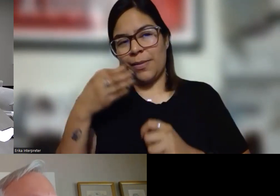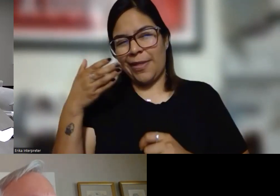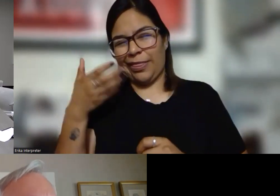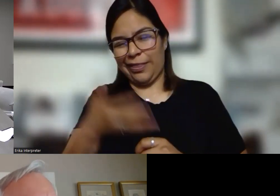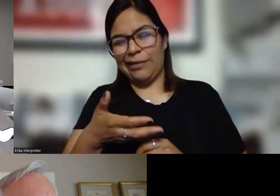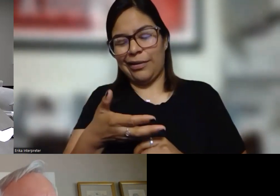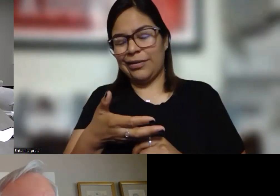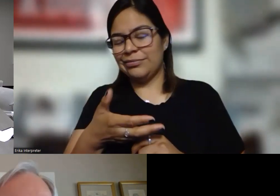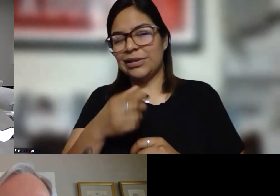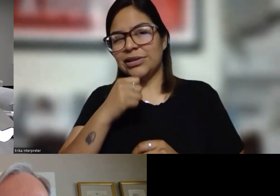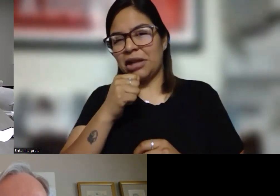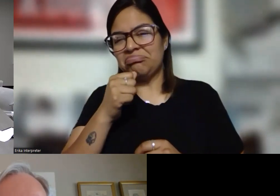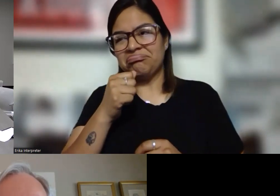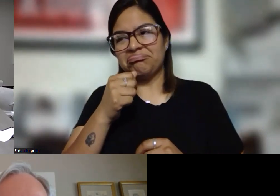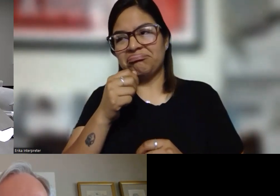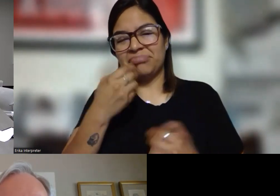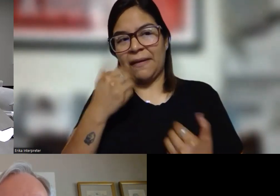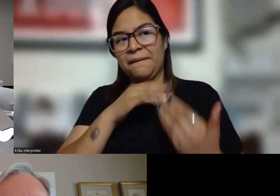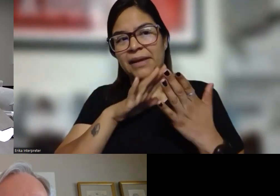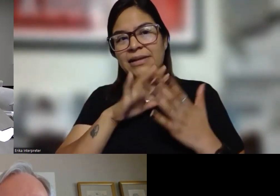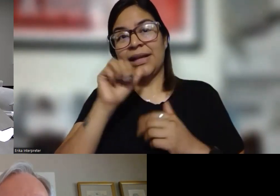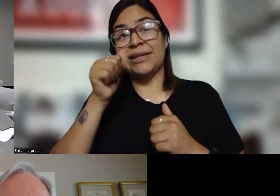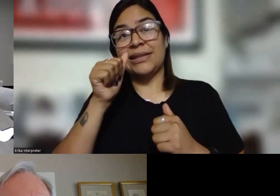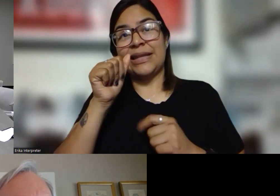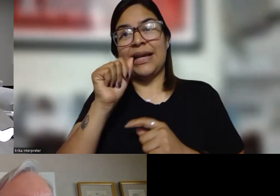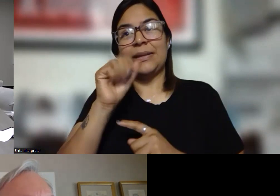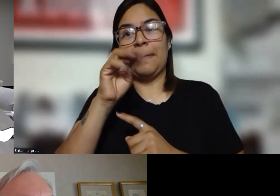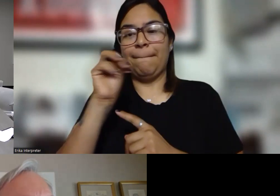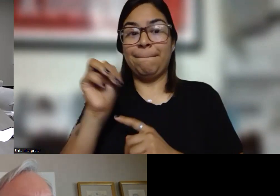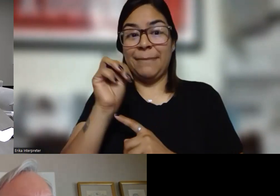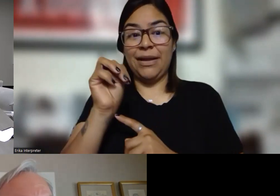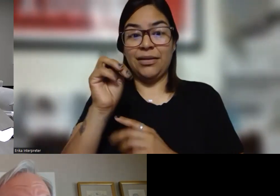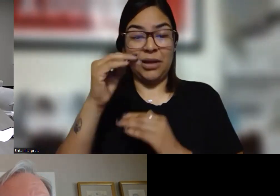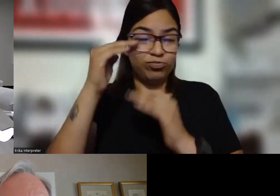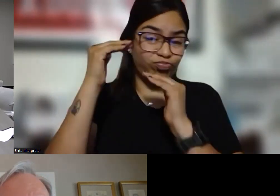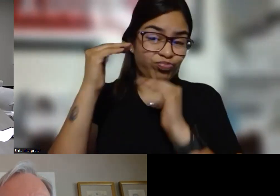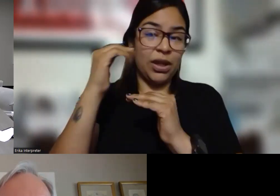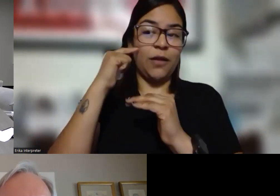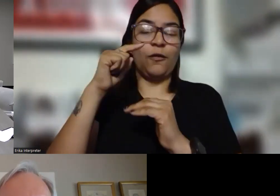been addressed which is the $10 million cap on funding and and we also recognize that we can't